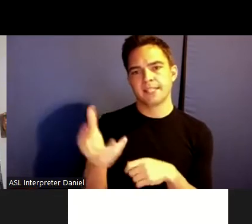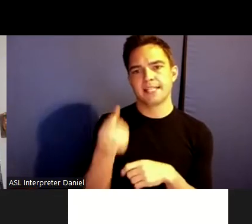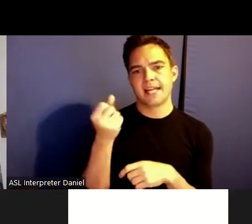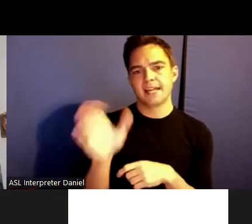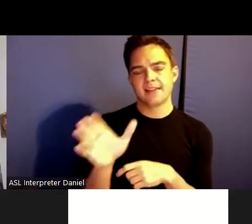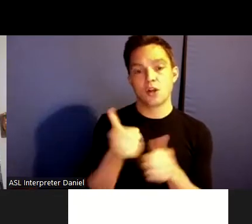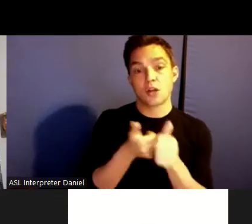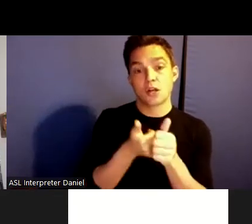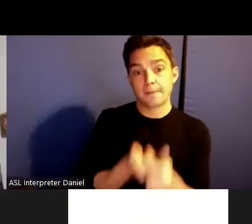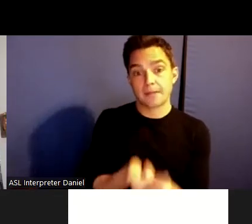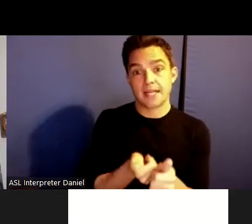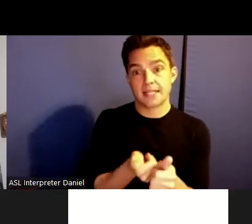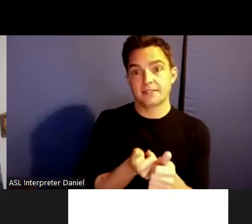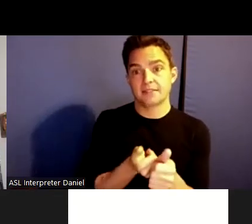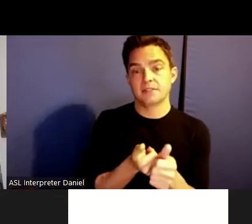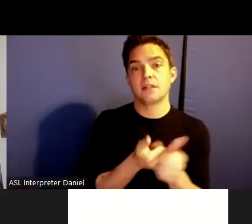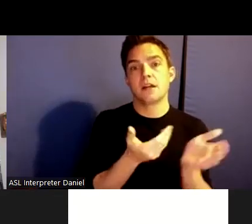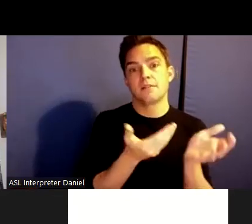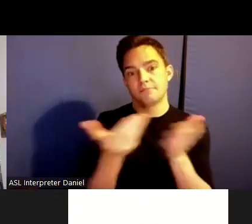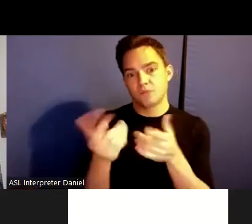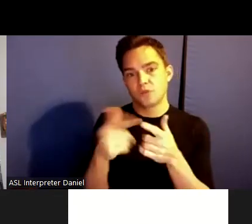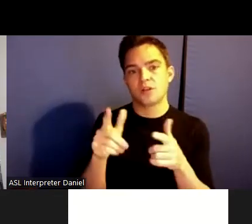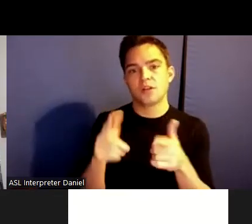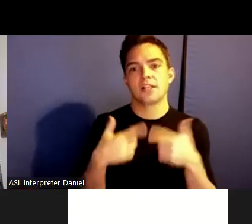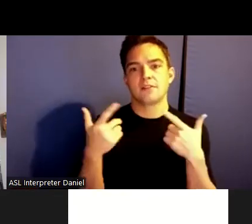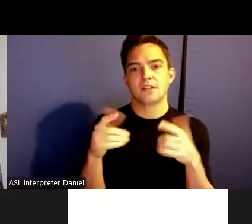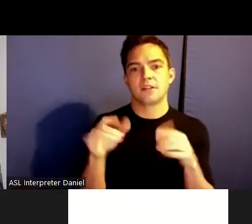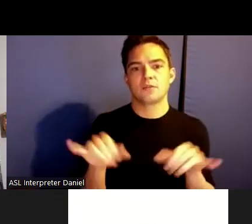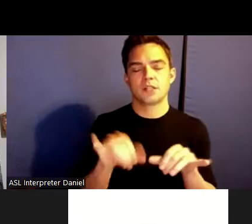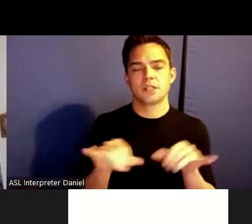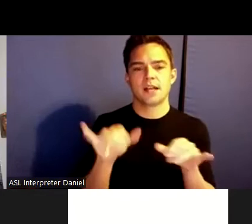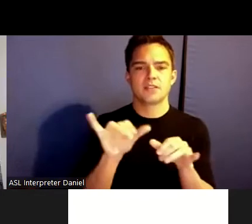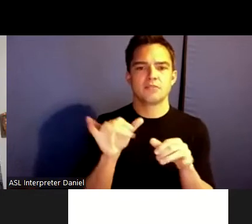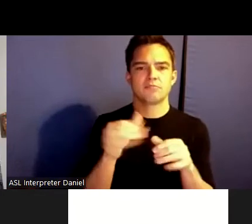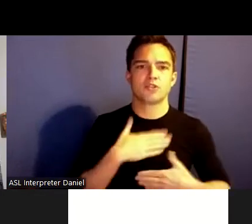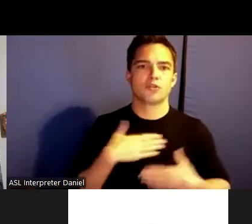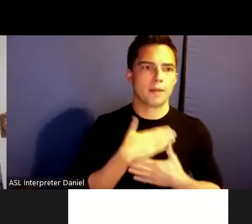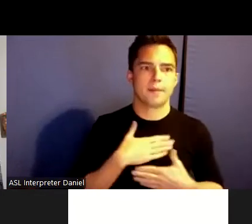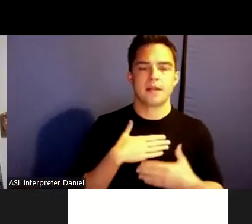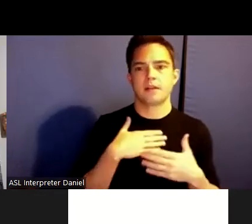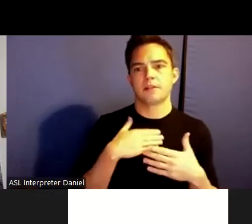routines and living situations as enjoyment or contentment. Don't be afraid to have these